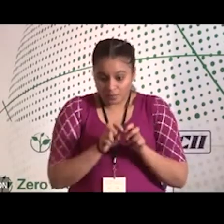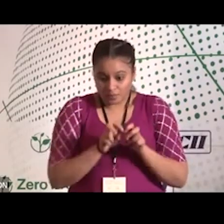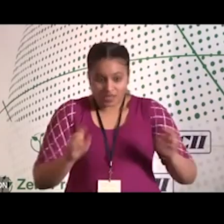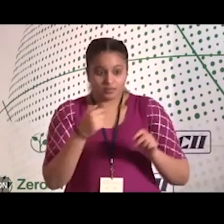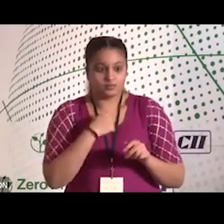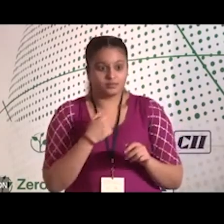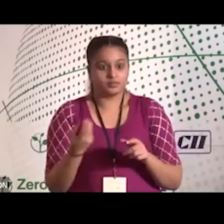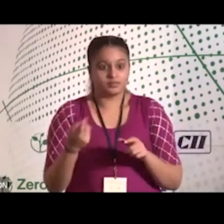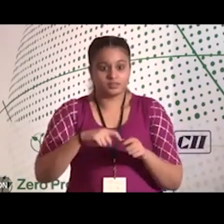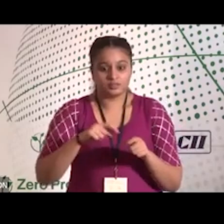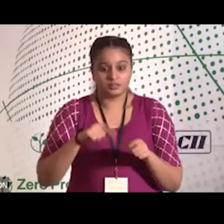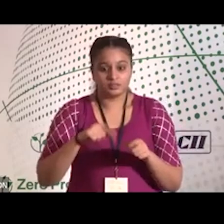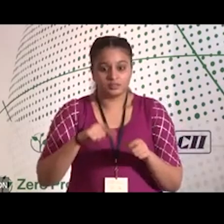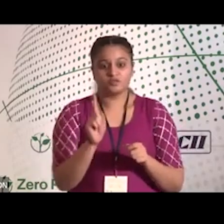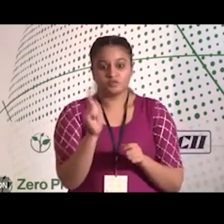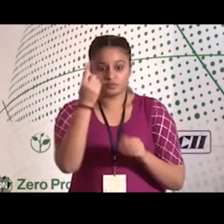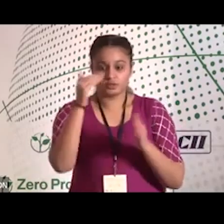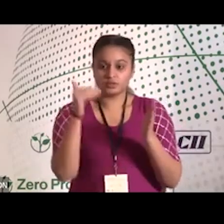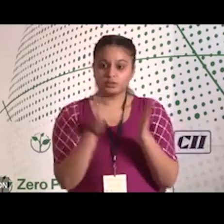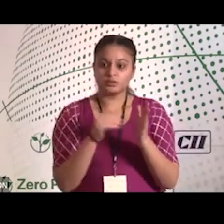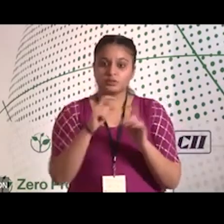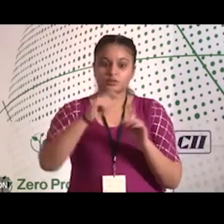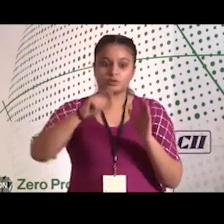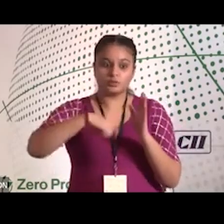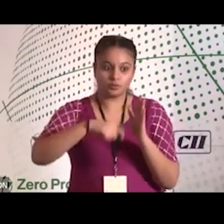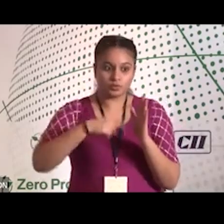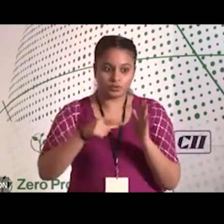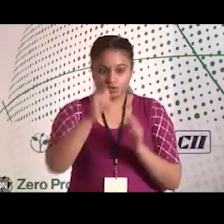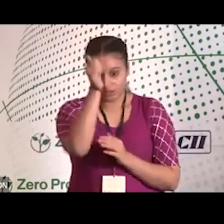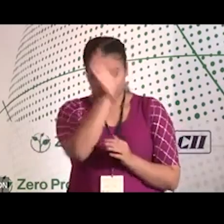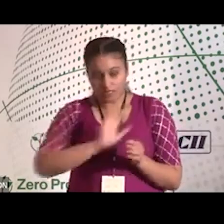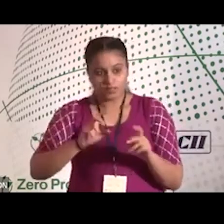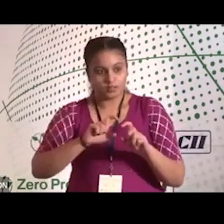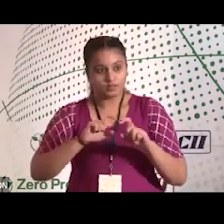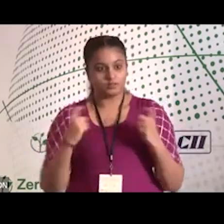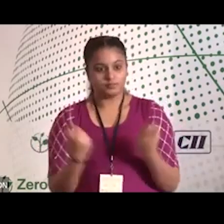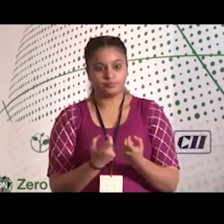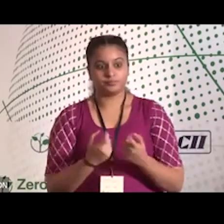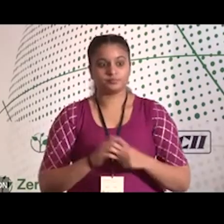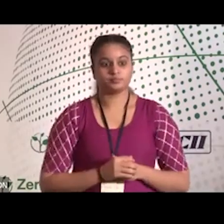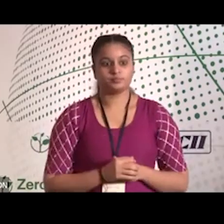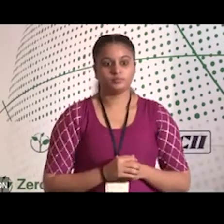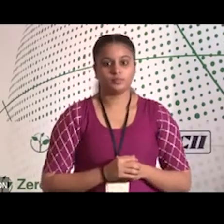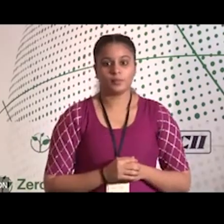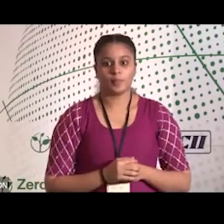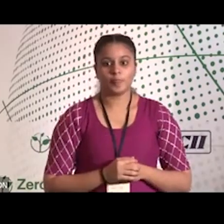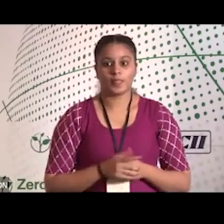Zero Project India Conference, which is as passionate as me